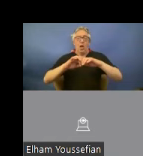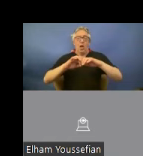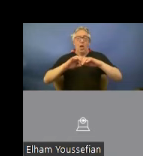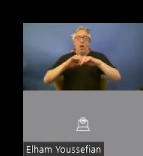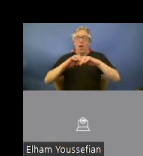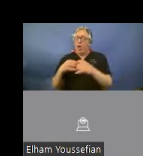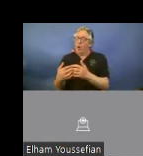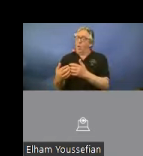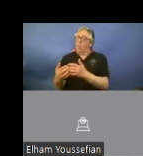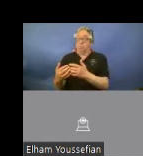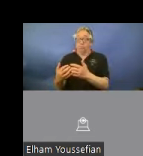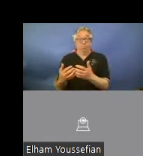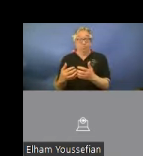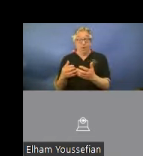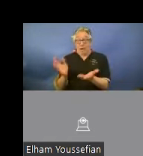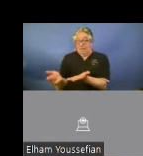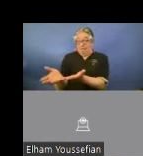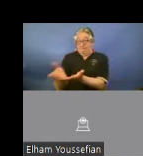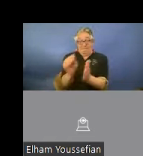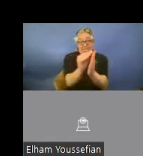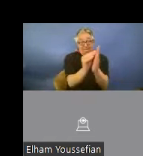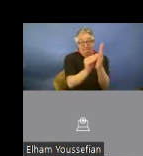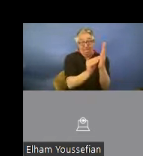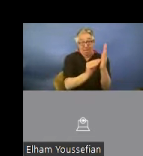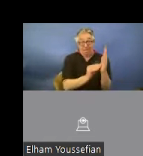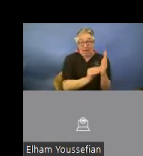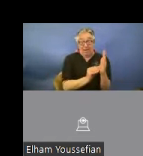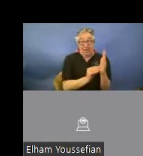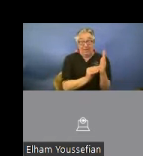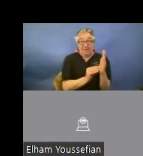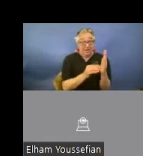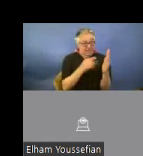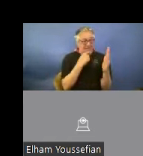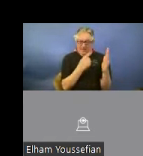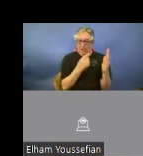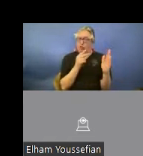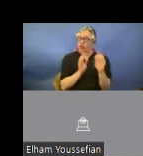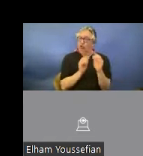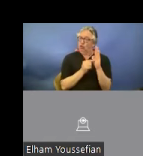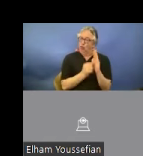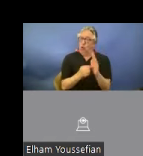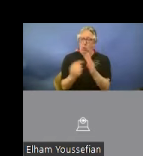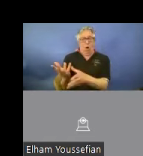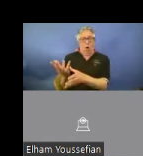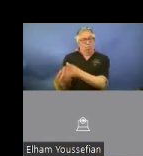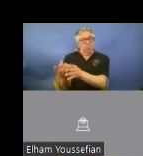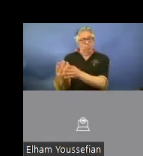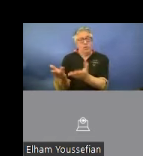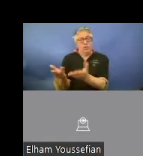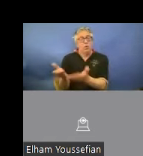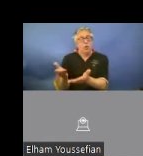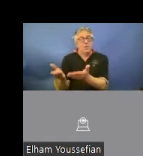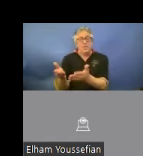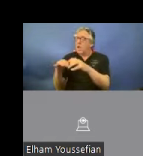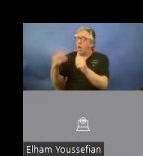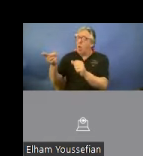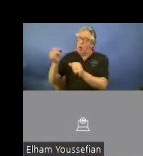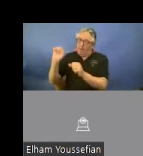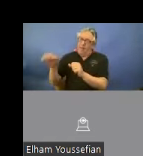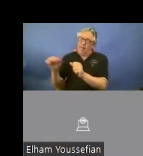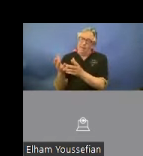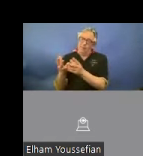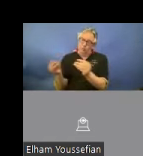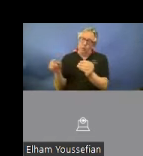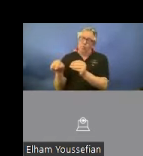So, if you or your advocacy were asked to address the Action Plan, you may know it is